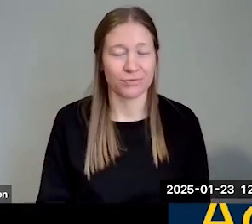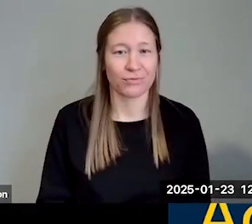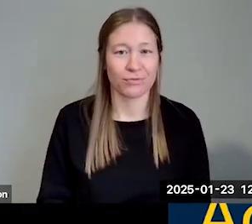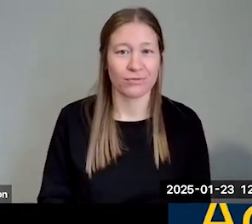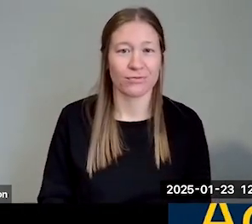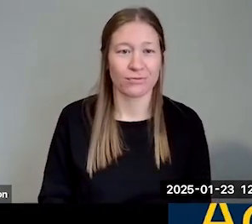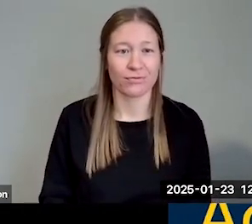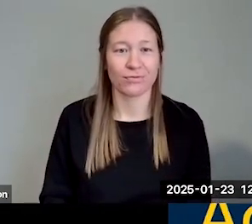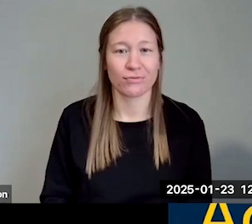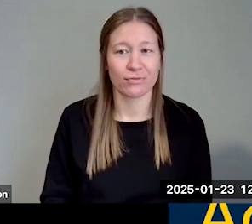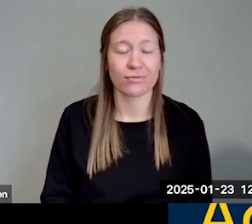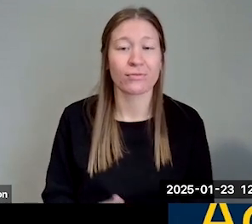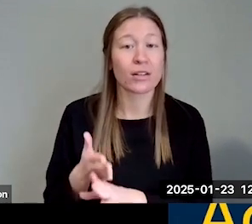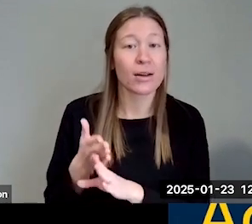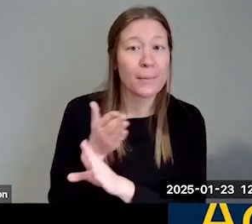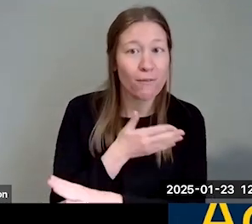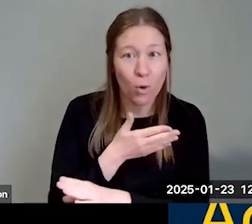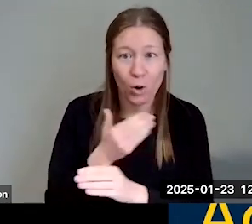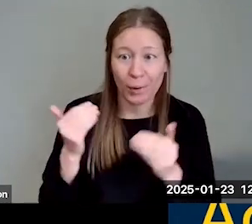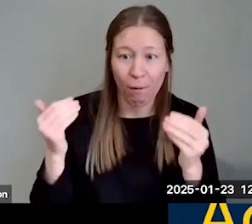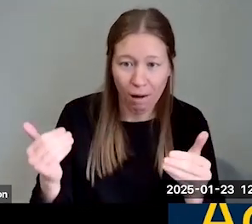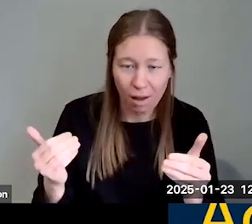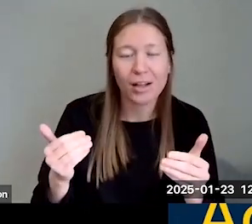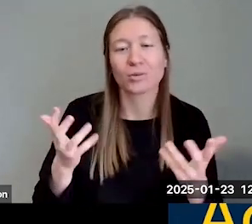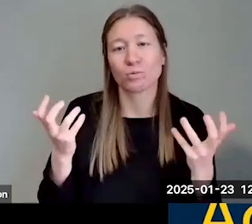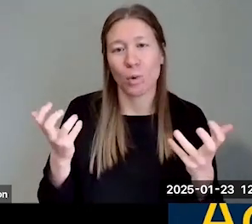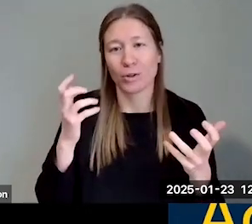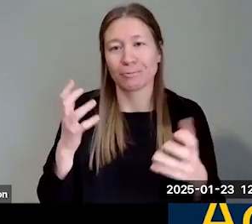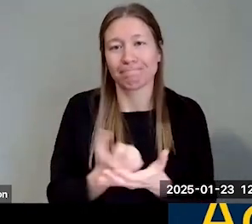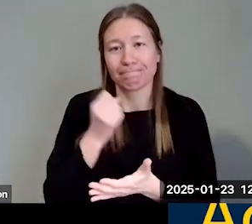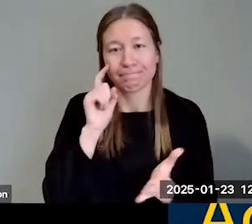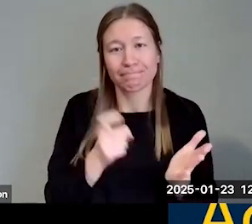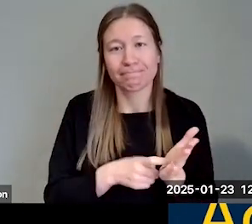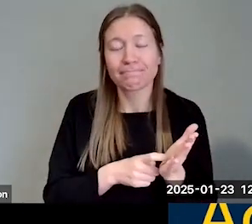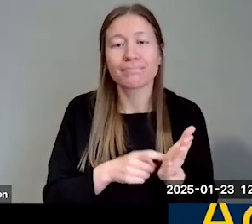So before we get started, we want to acknowledge that the University of Michigan